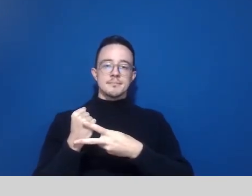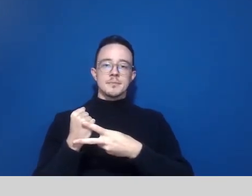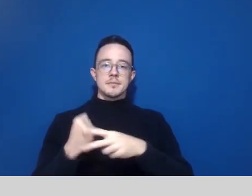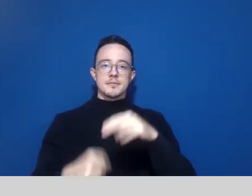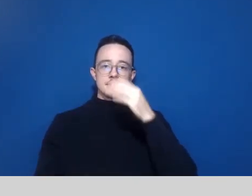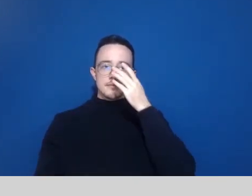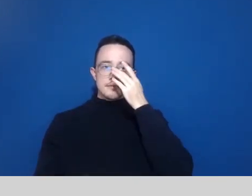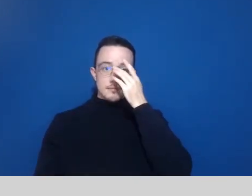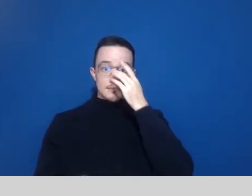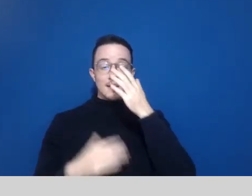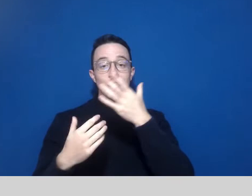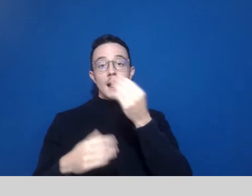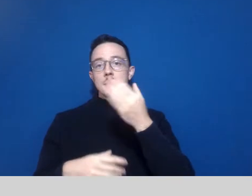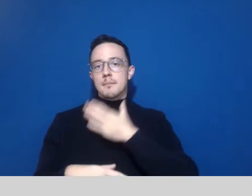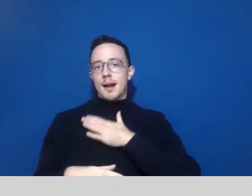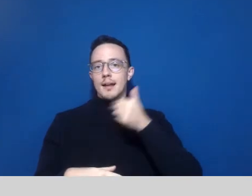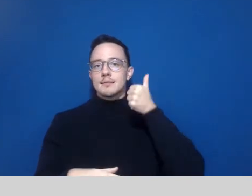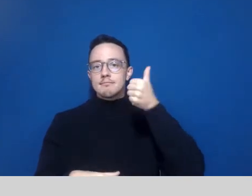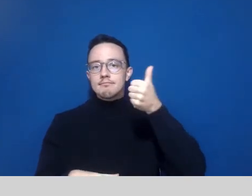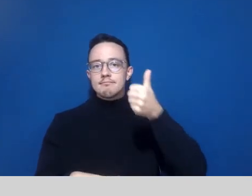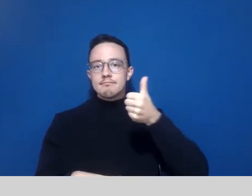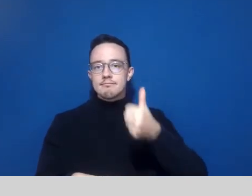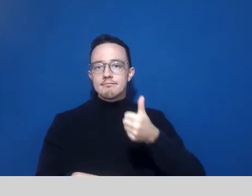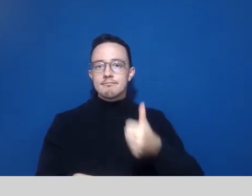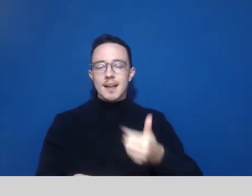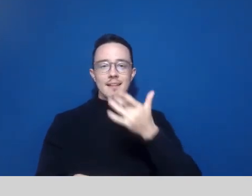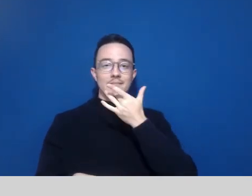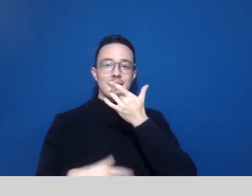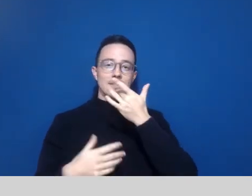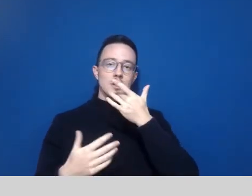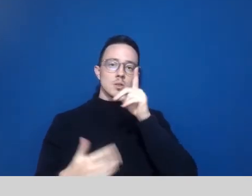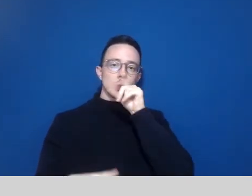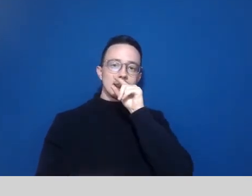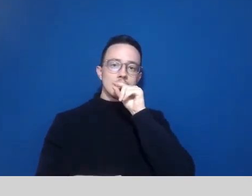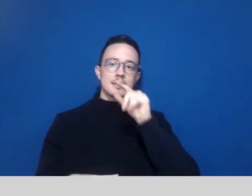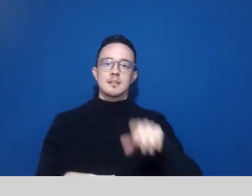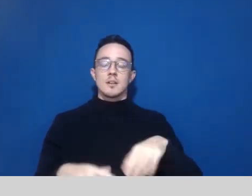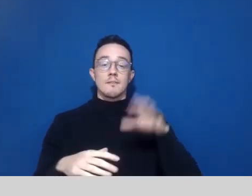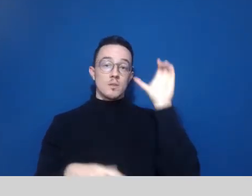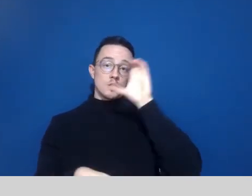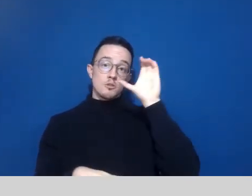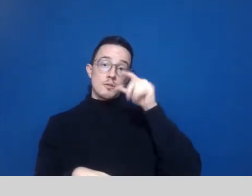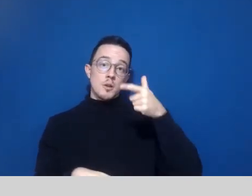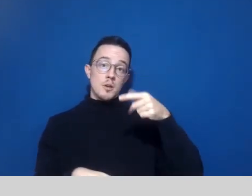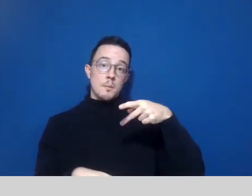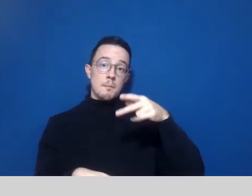and because I've indexed my favorited tweets, I can run searches against them. So I can search for PyGotham and see all of the tweets